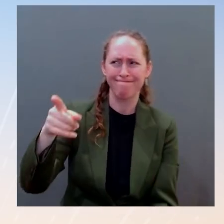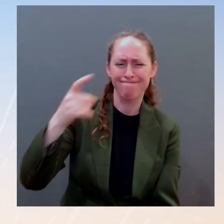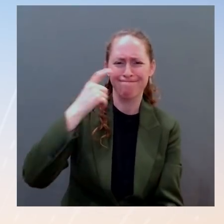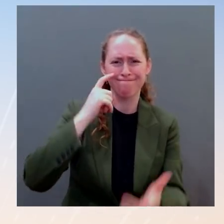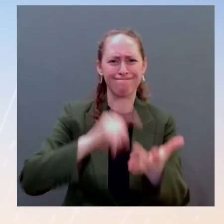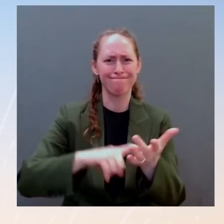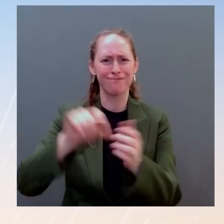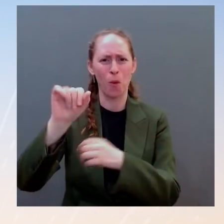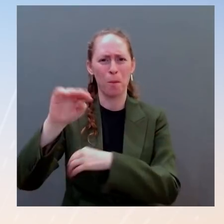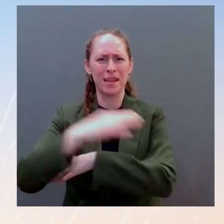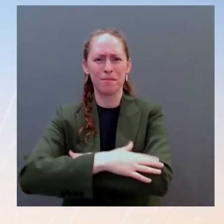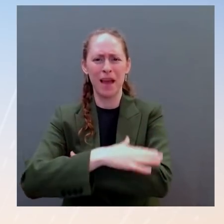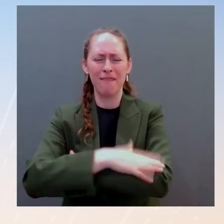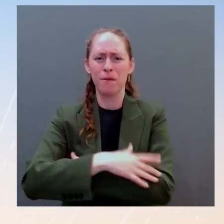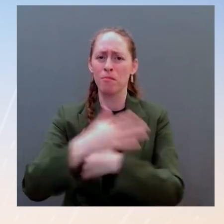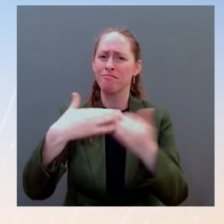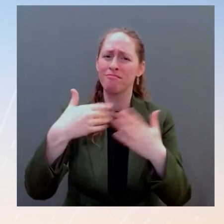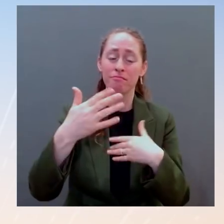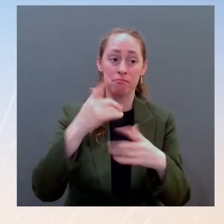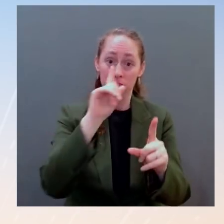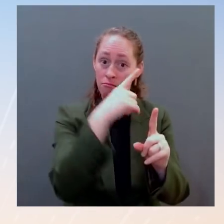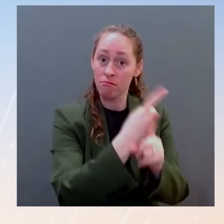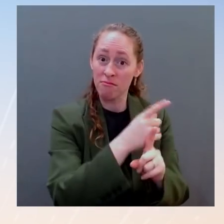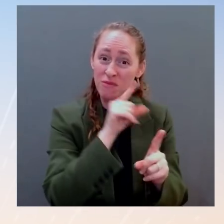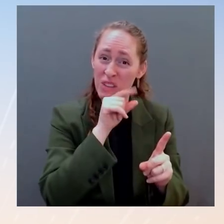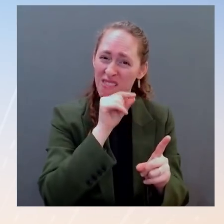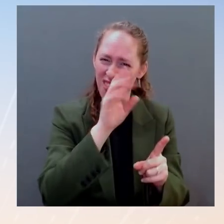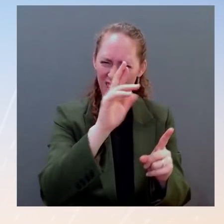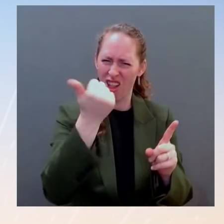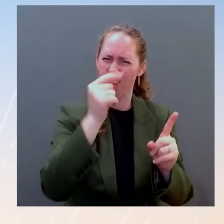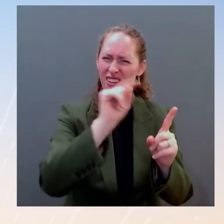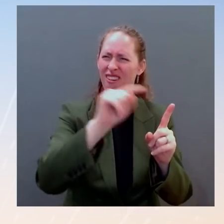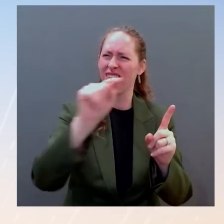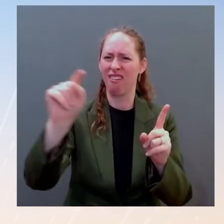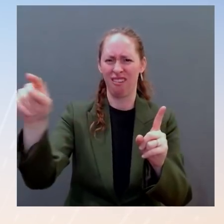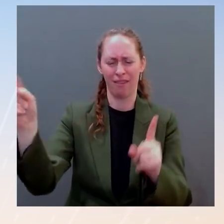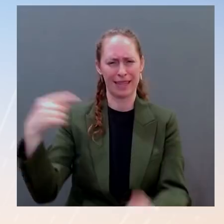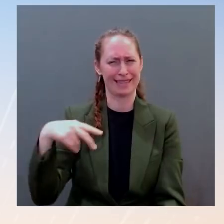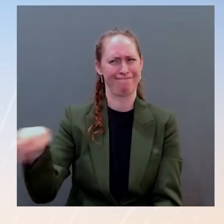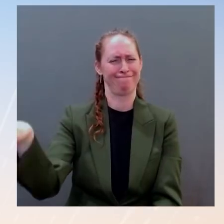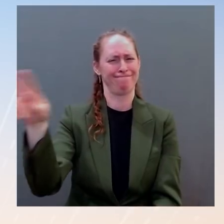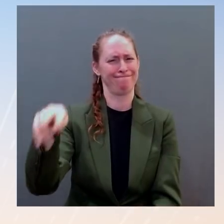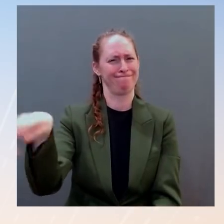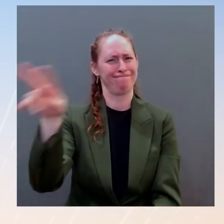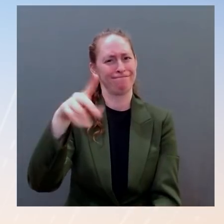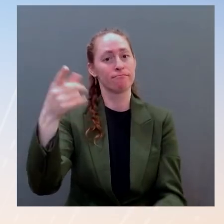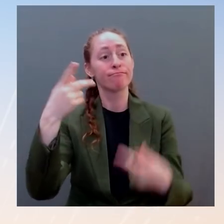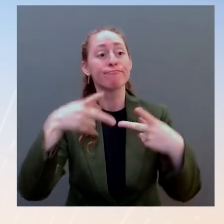the need for these platforms to be held accountable. While I know you tried again -- I appreciate that --